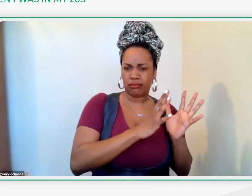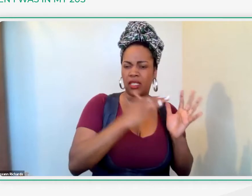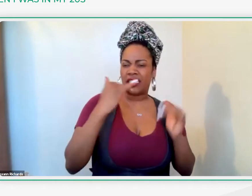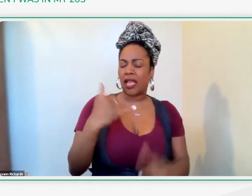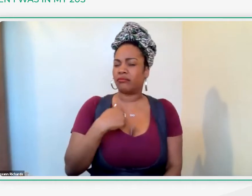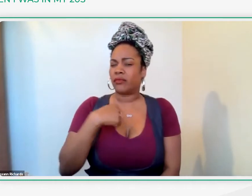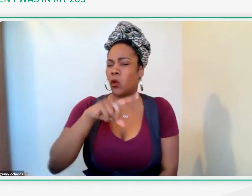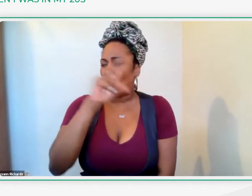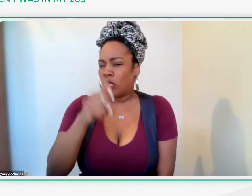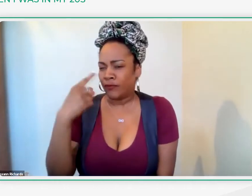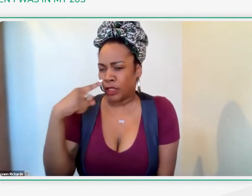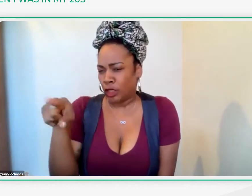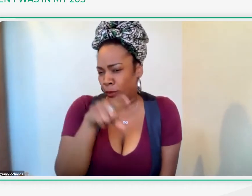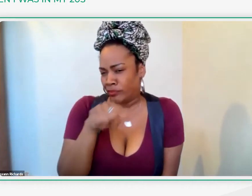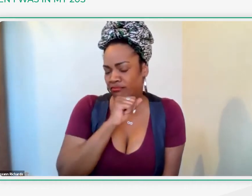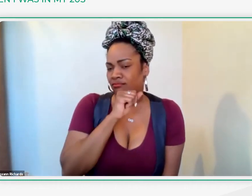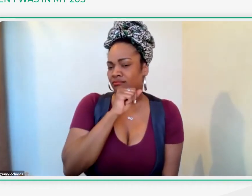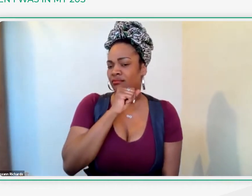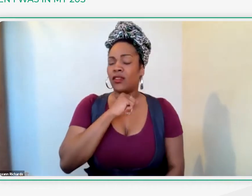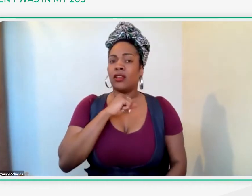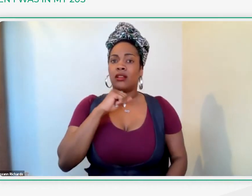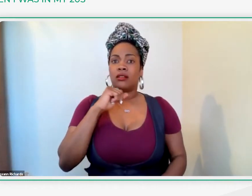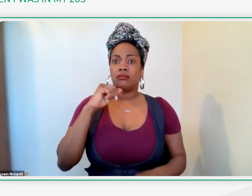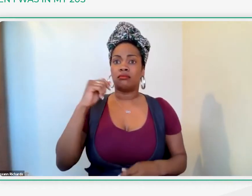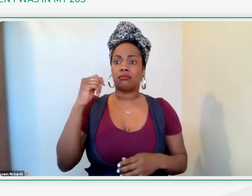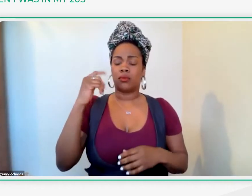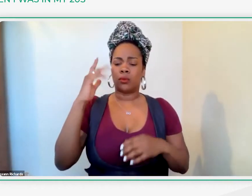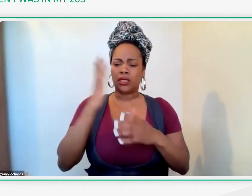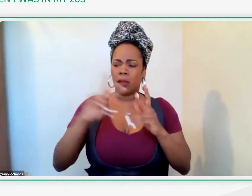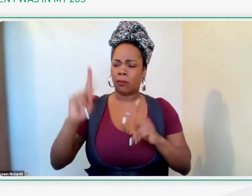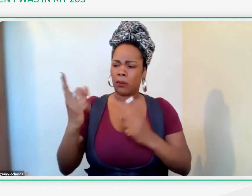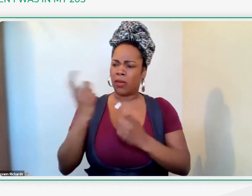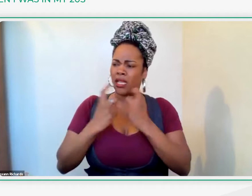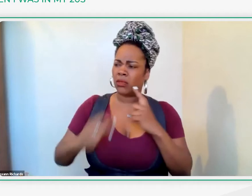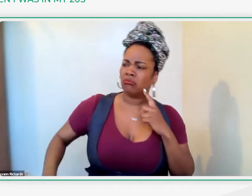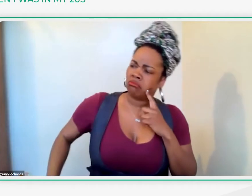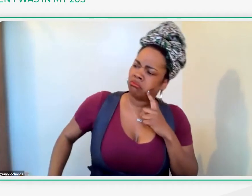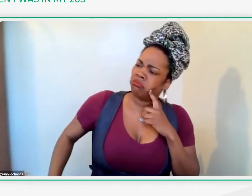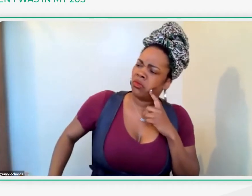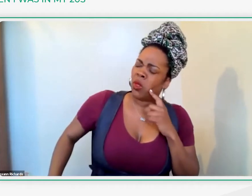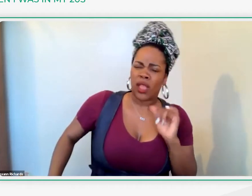So we talked about the credit score. Now, I have a question for you.